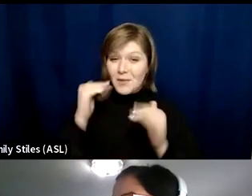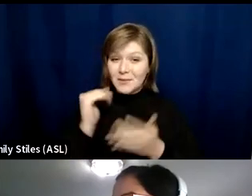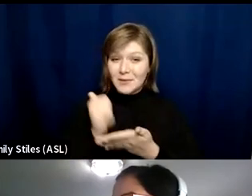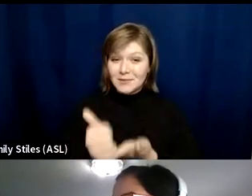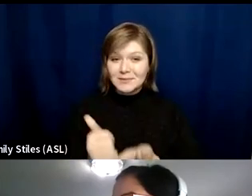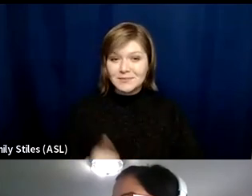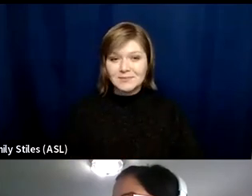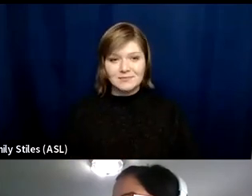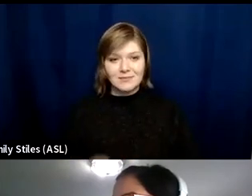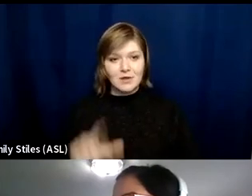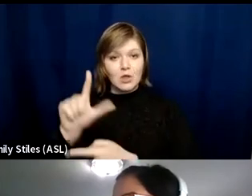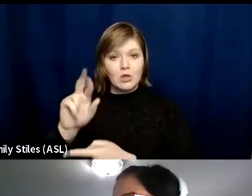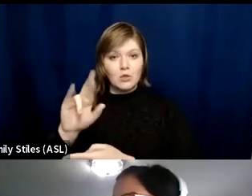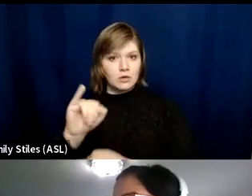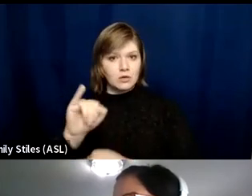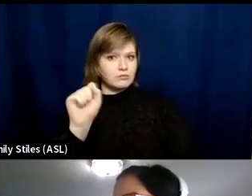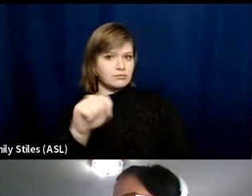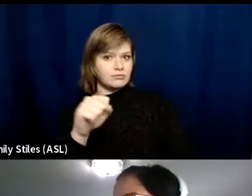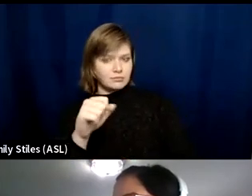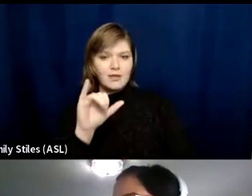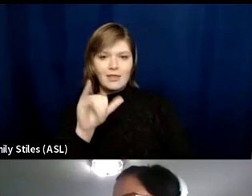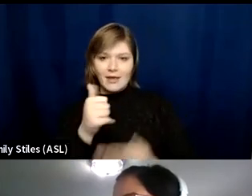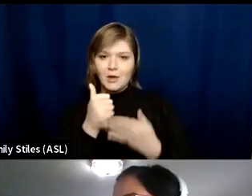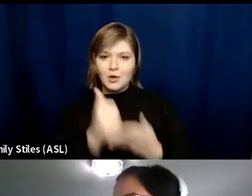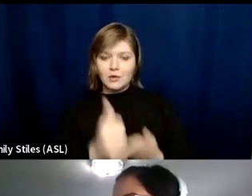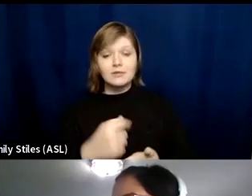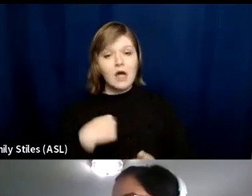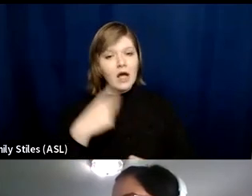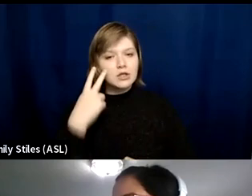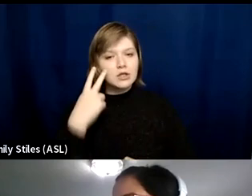What are some tips in assisting with finding suitable handicap accessible housing?